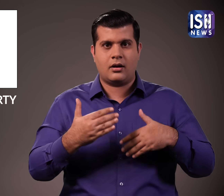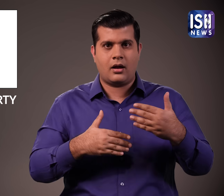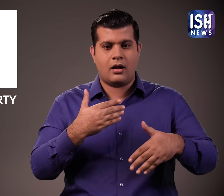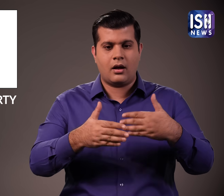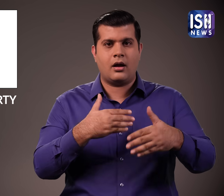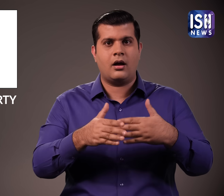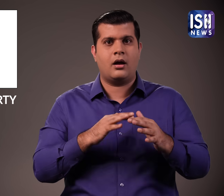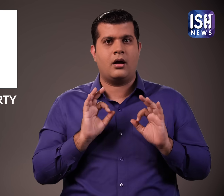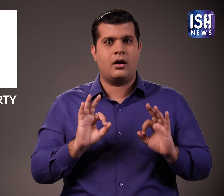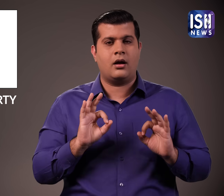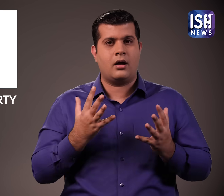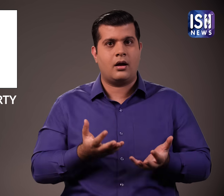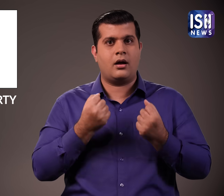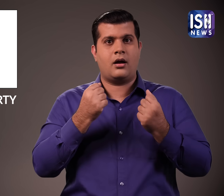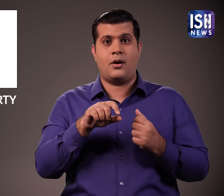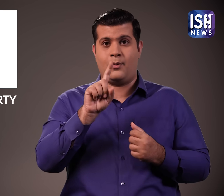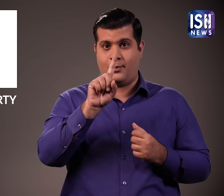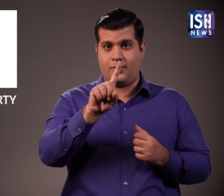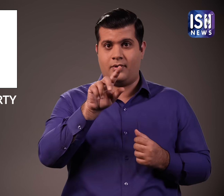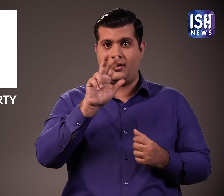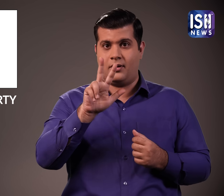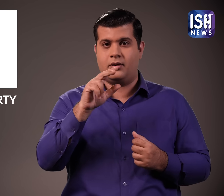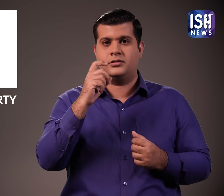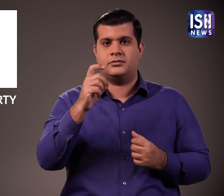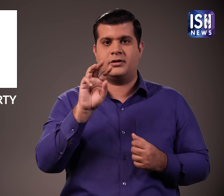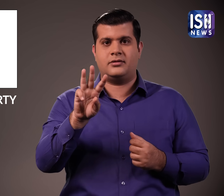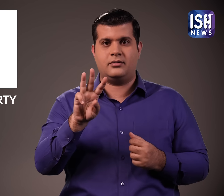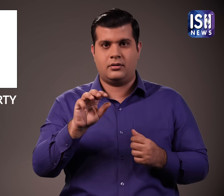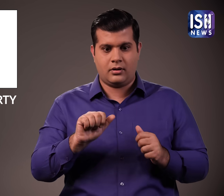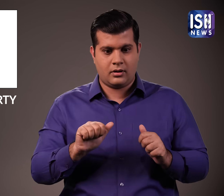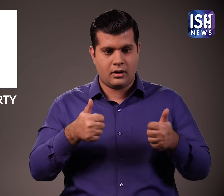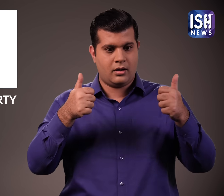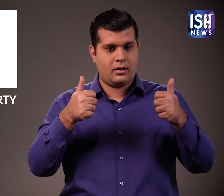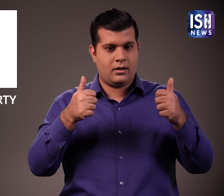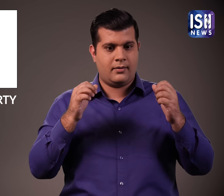He got this success in the year 1873.